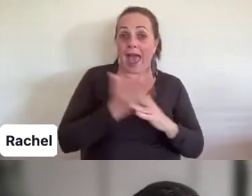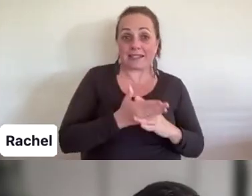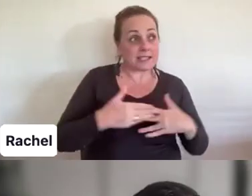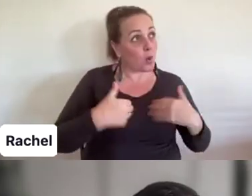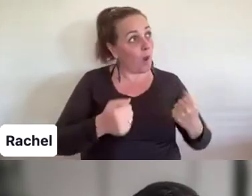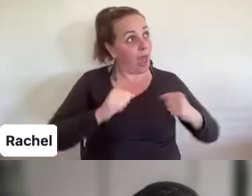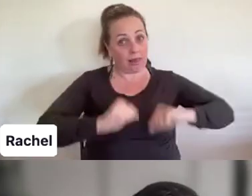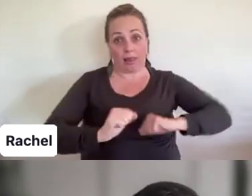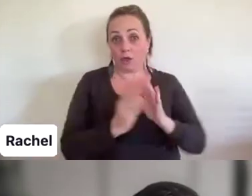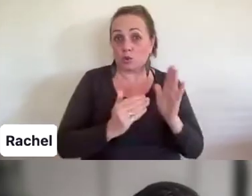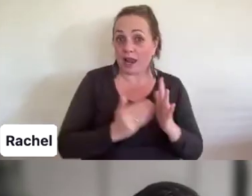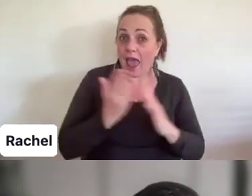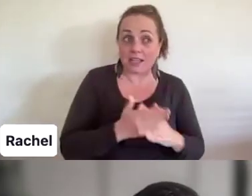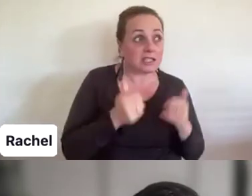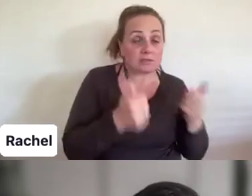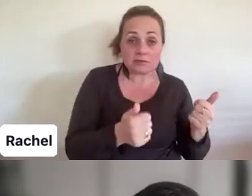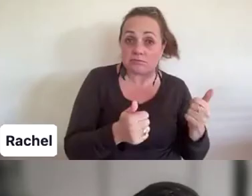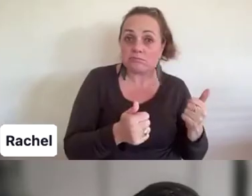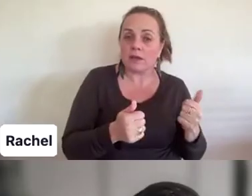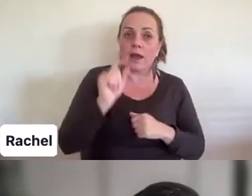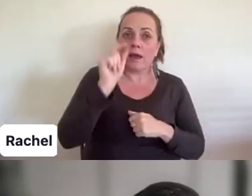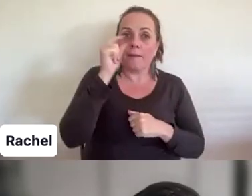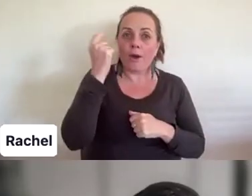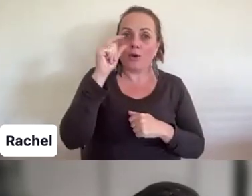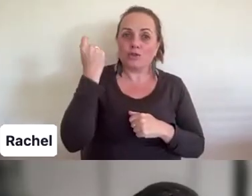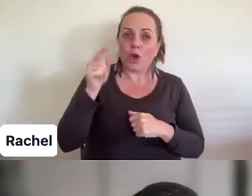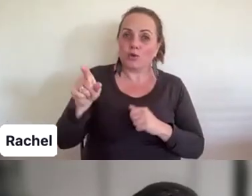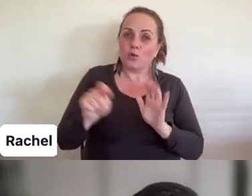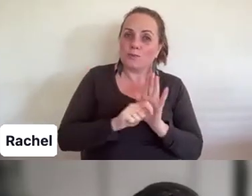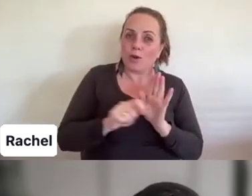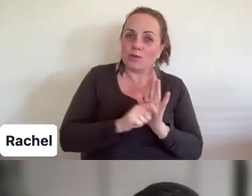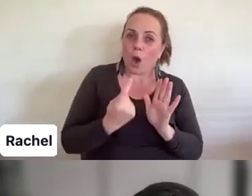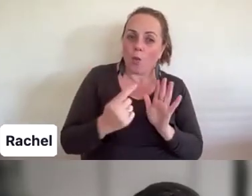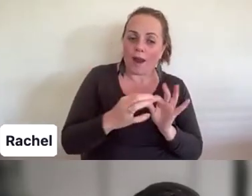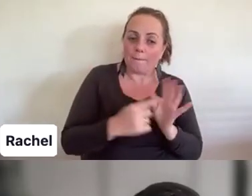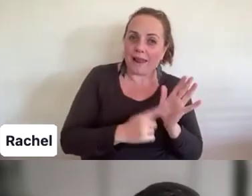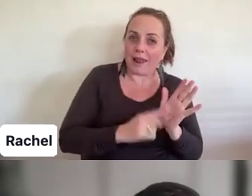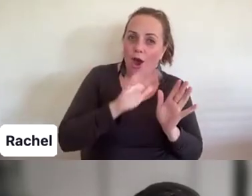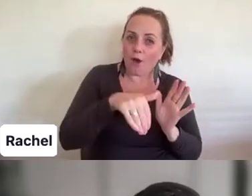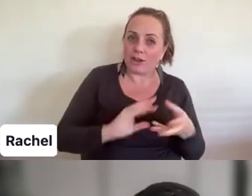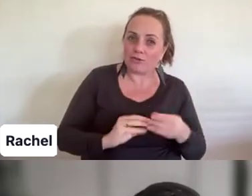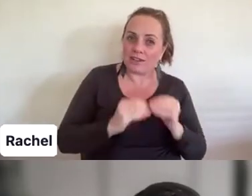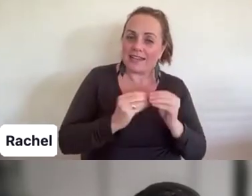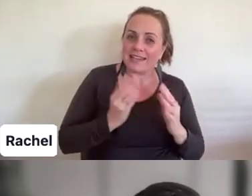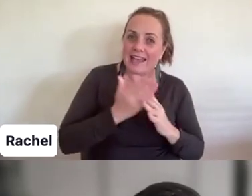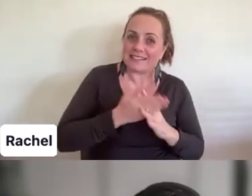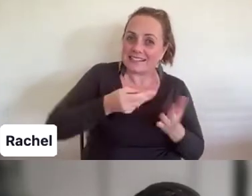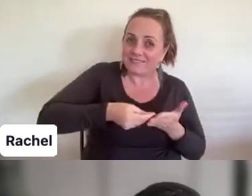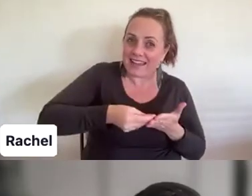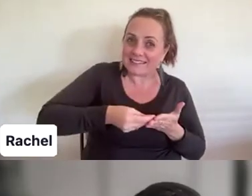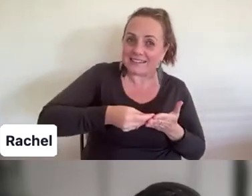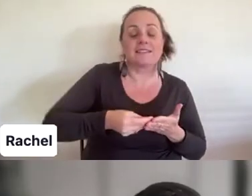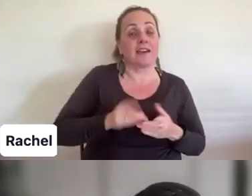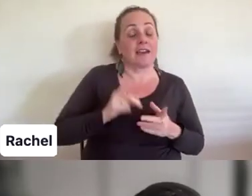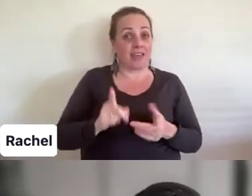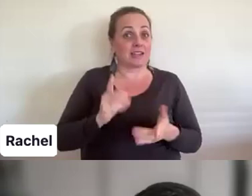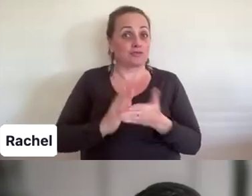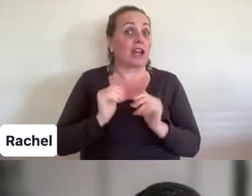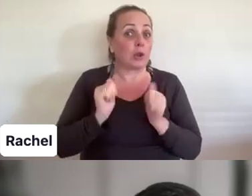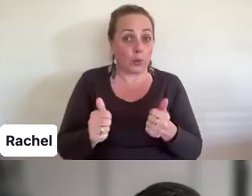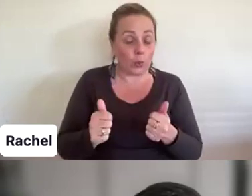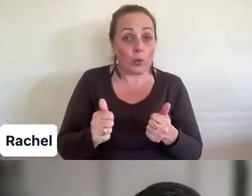the bill that Mojo sponsored to create the access fund is actually really good when you look at the